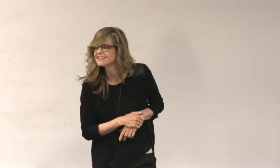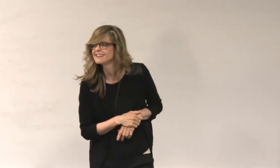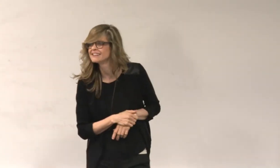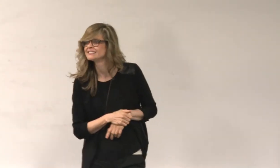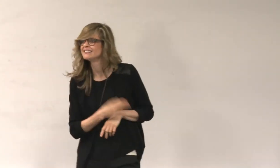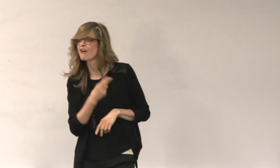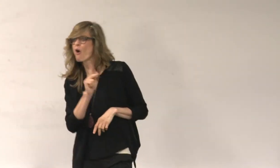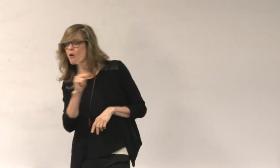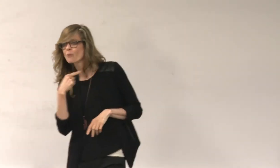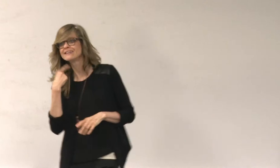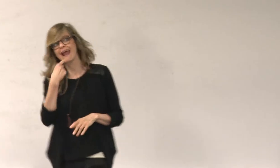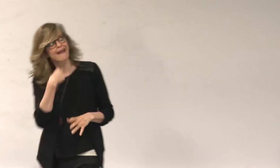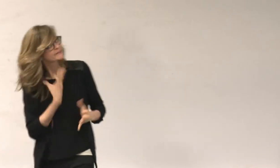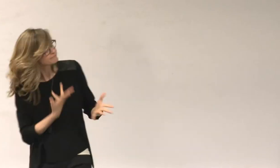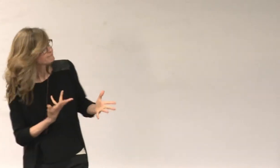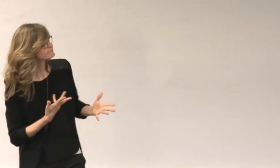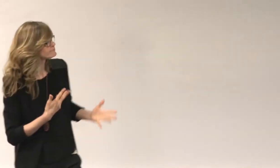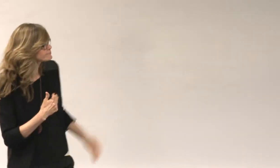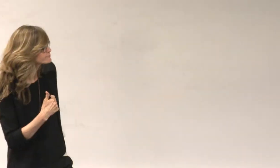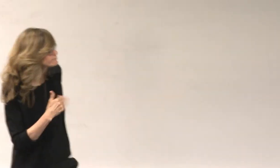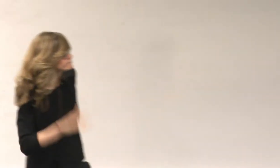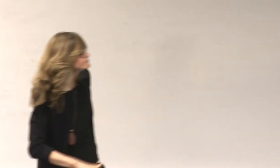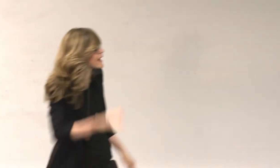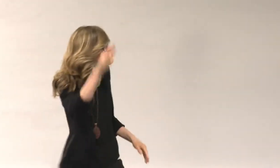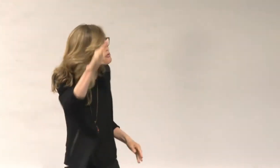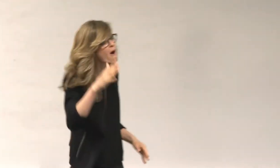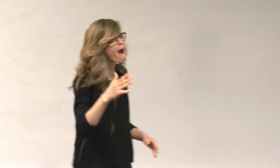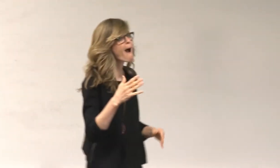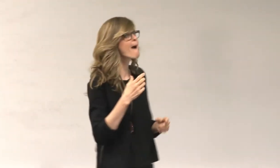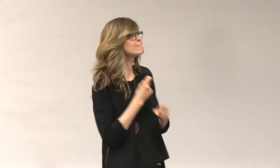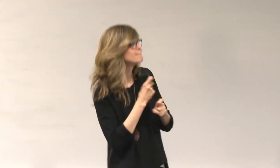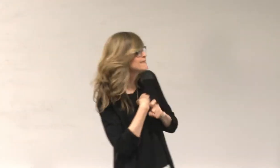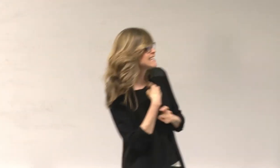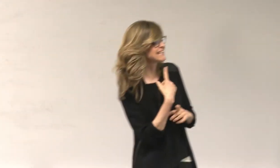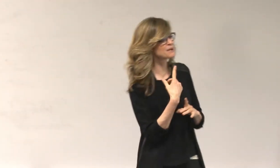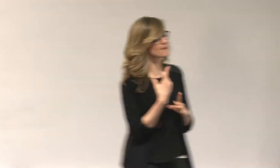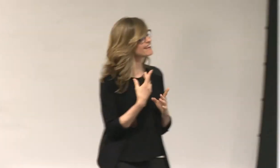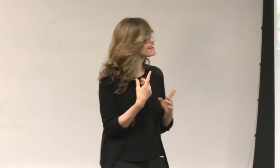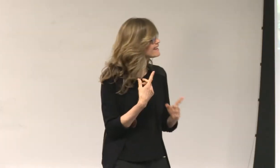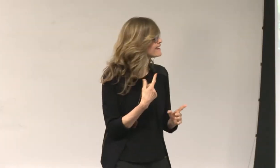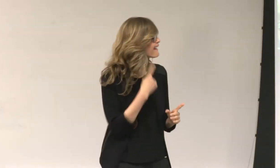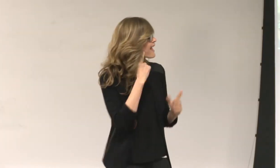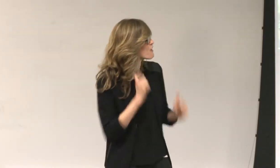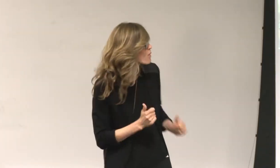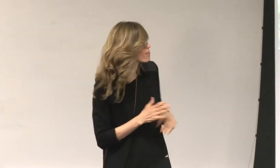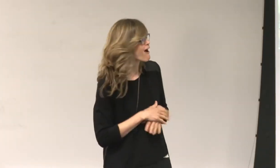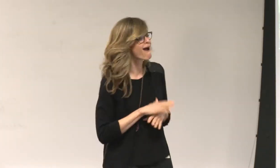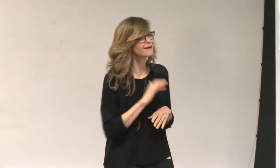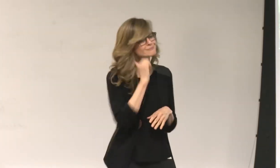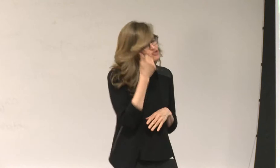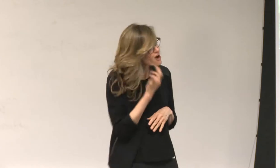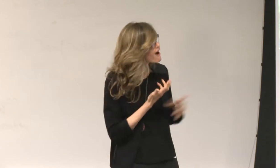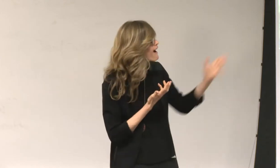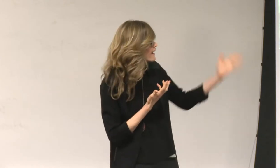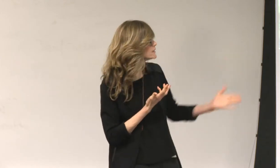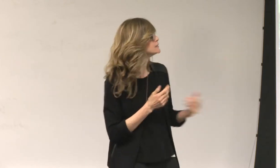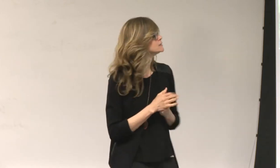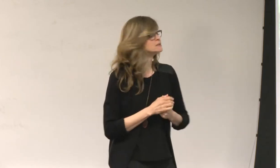I REMEMBER READING THAT AND IT SAID HE GREW UP BEING TEASED AND HE WAS SHY BECAUSE OF HIS HEARING LOSS.